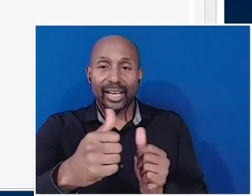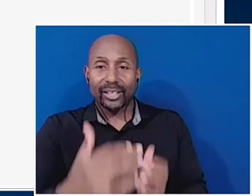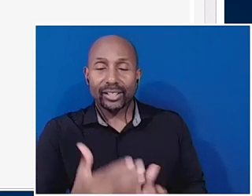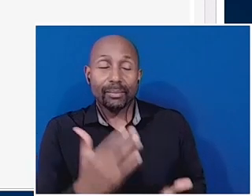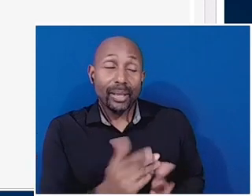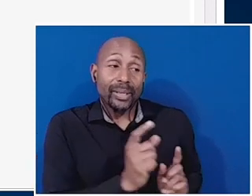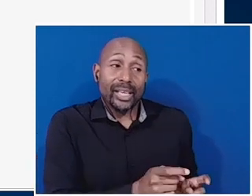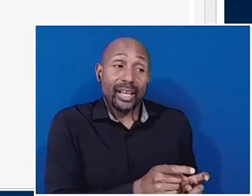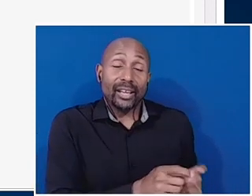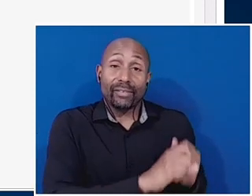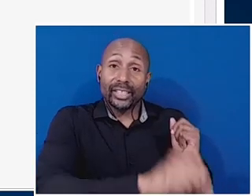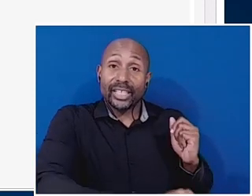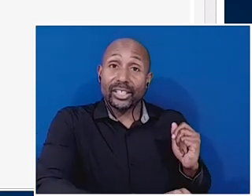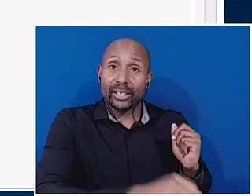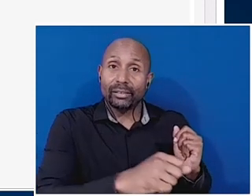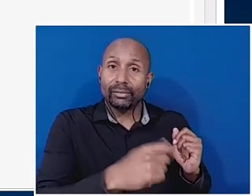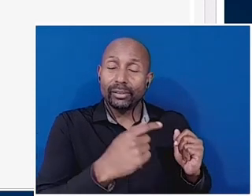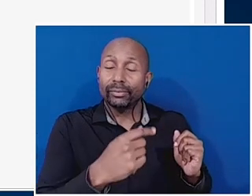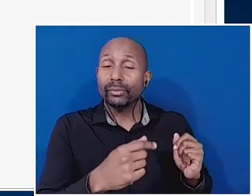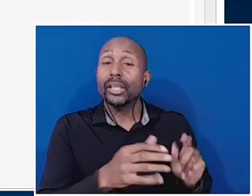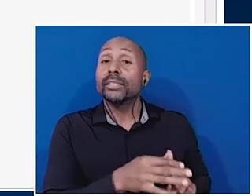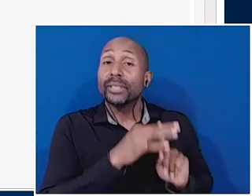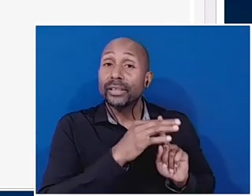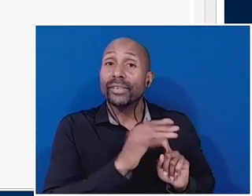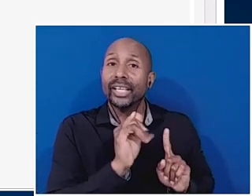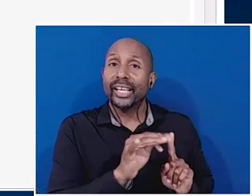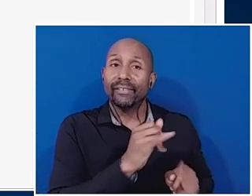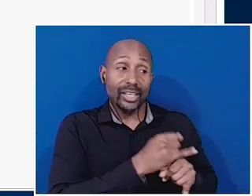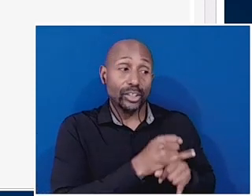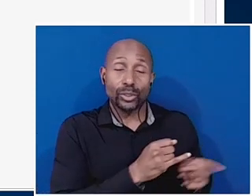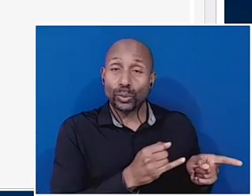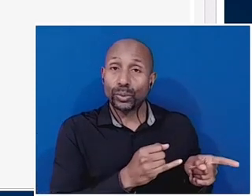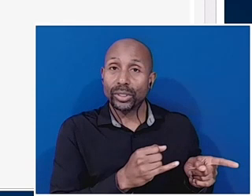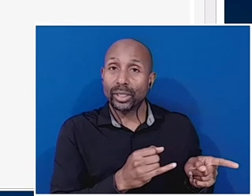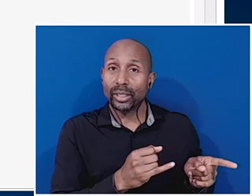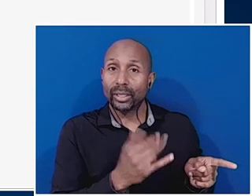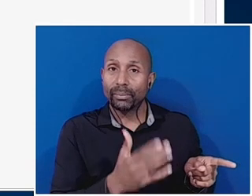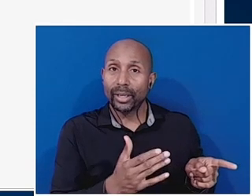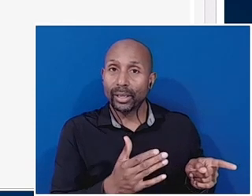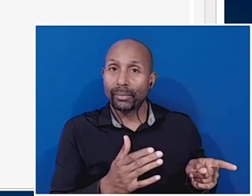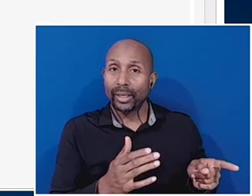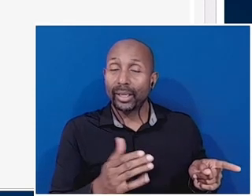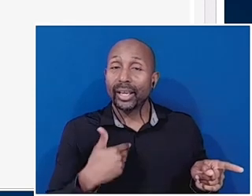that may be, you know, that may be in public life. That kind of keeps us